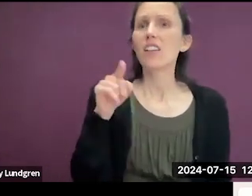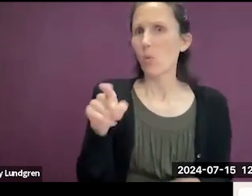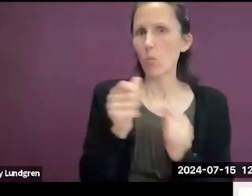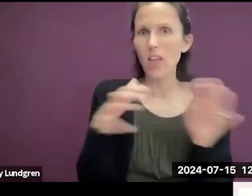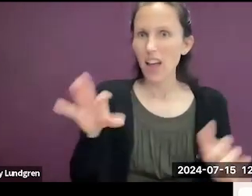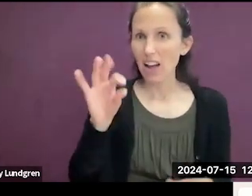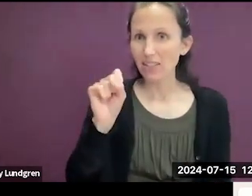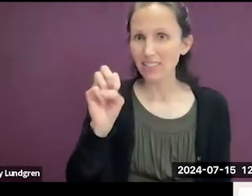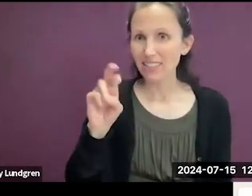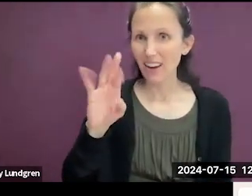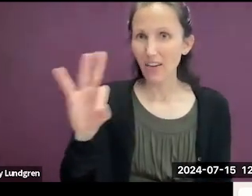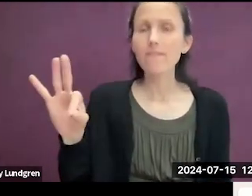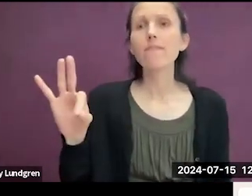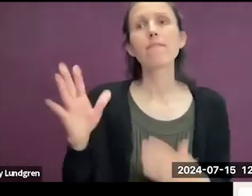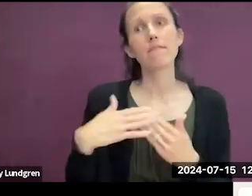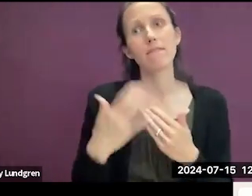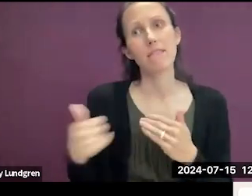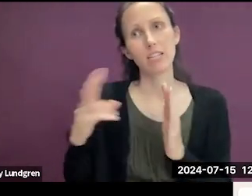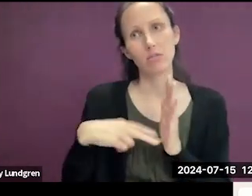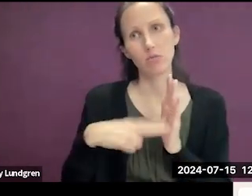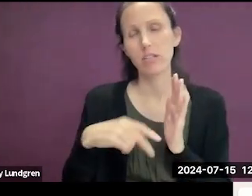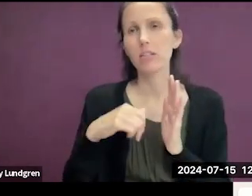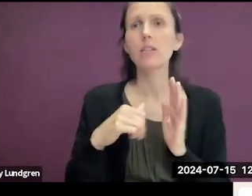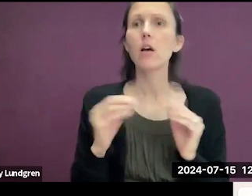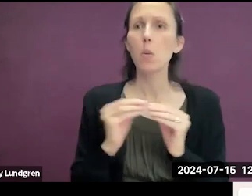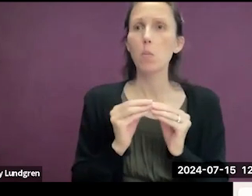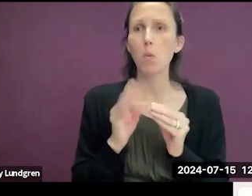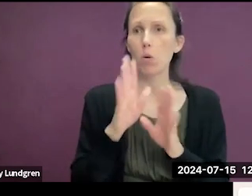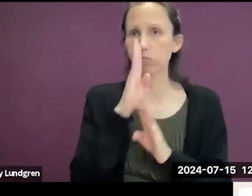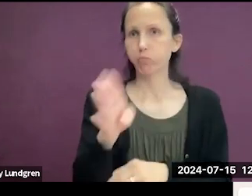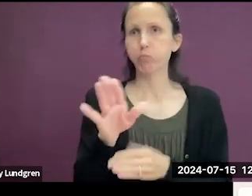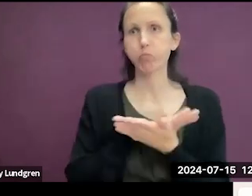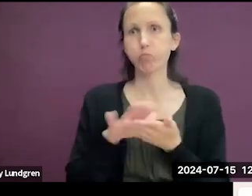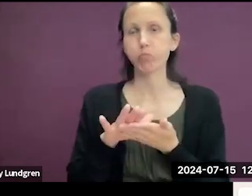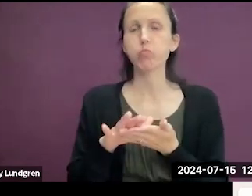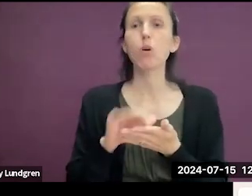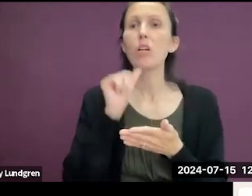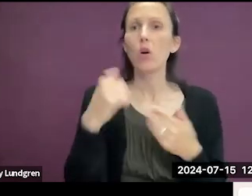They're kind of block letters, and they don't have all of the extra embellishments that our serif fonts have,